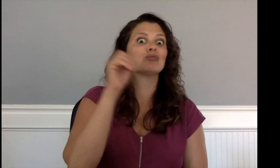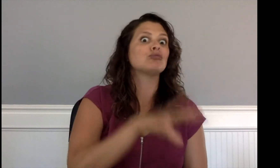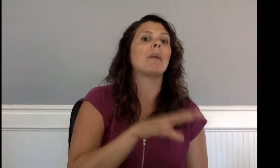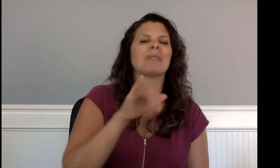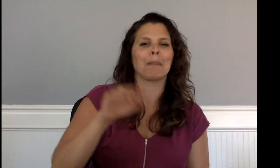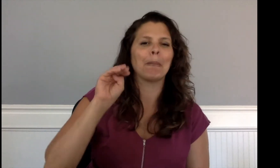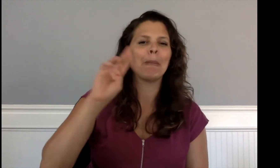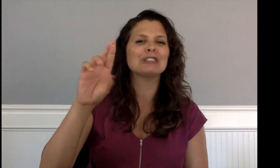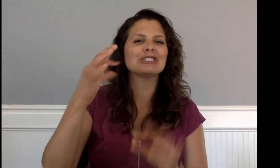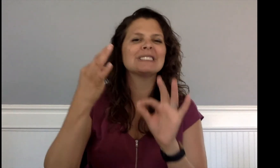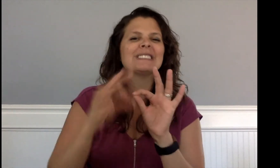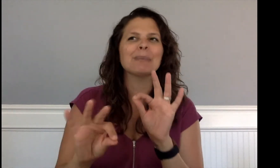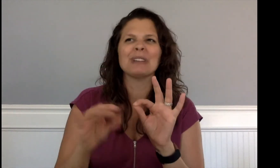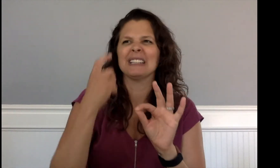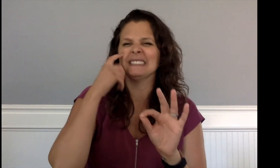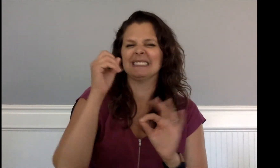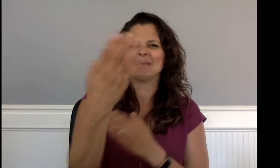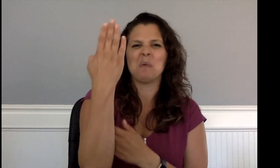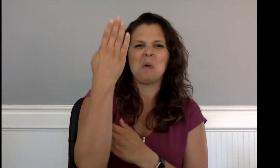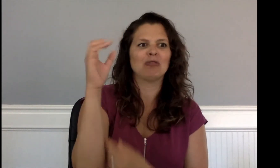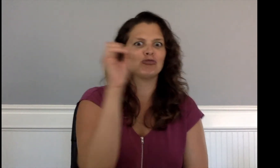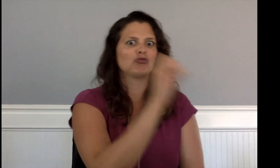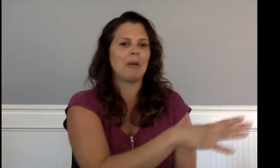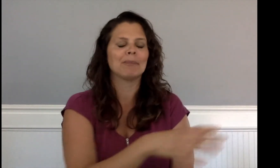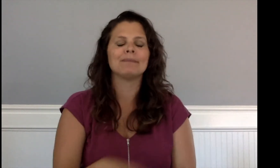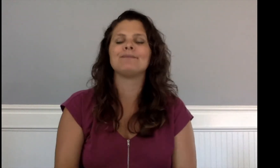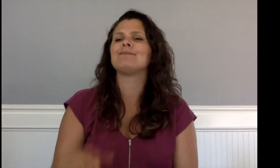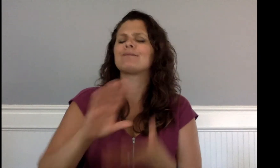that Mr. Simple had delivered this morning.